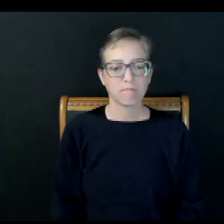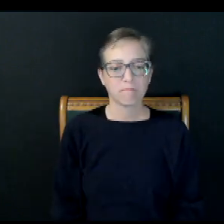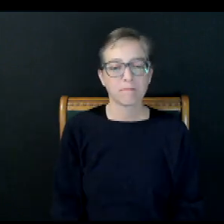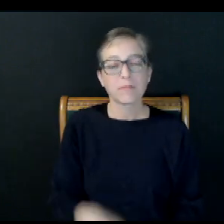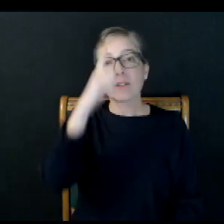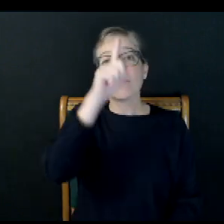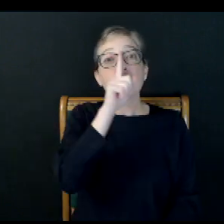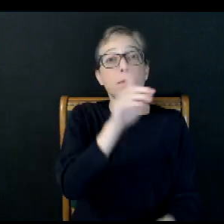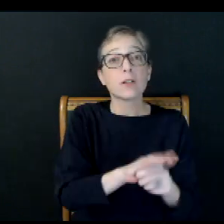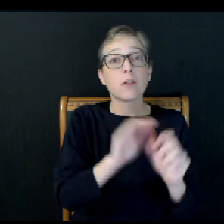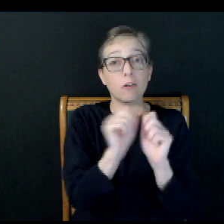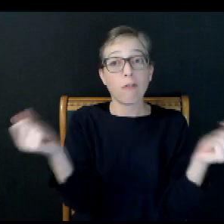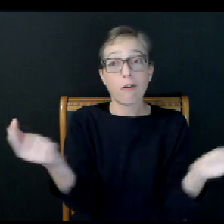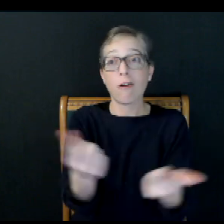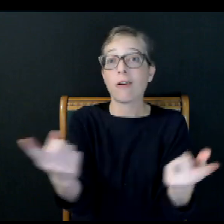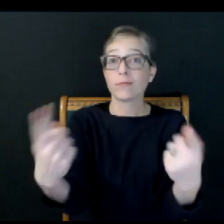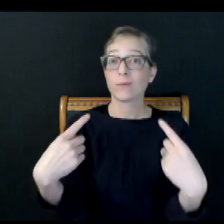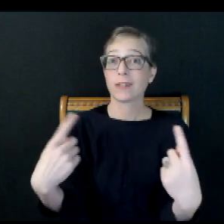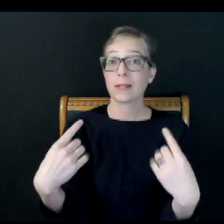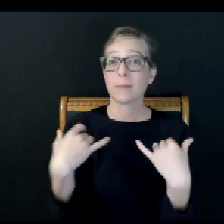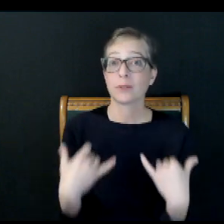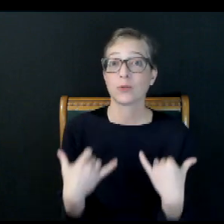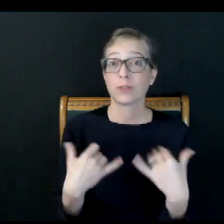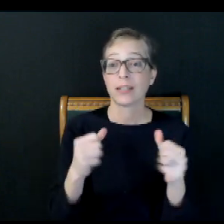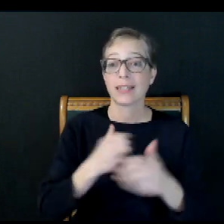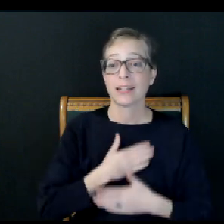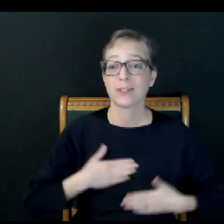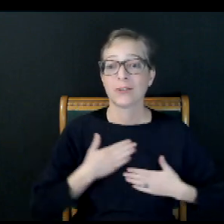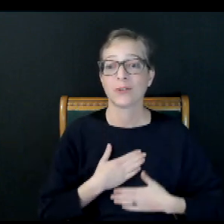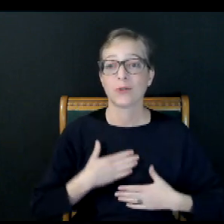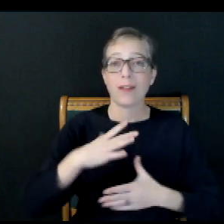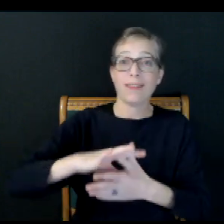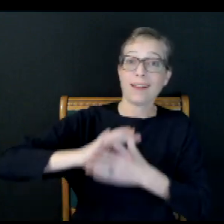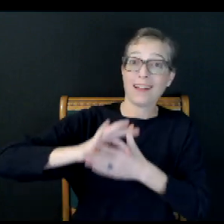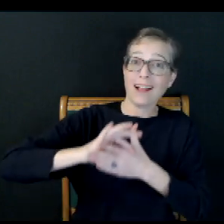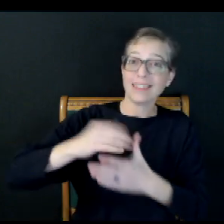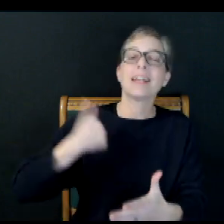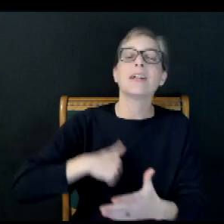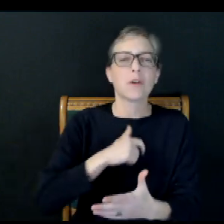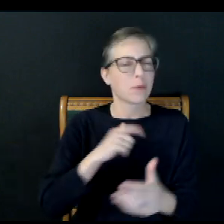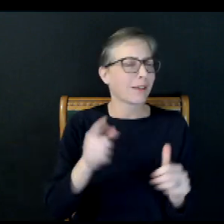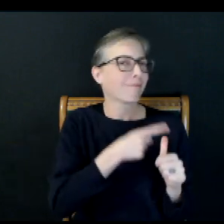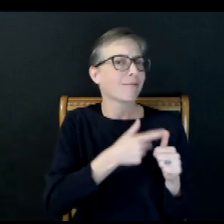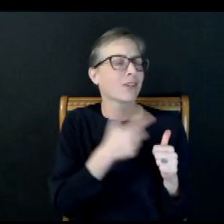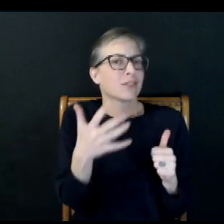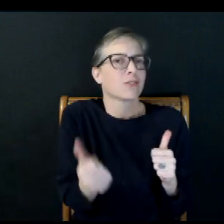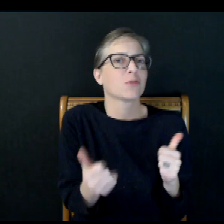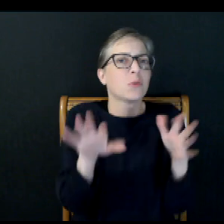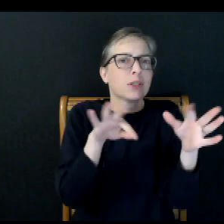enjoy the content of today's webinar, we'd like to spend a few moments just covering some accessibility features.